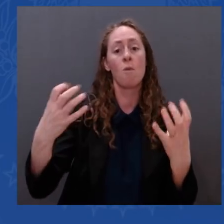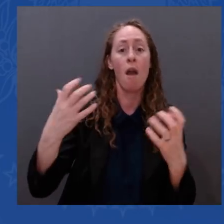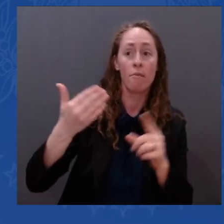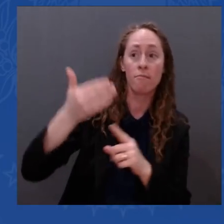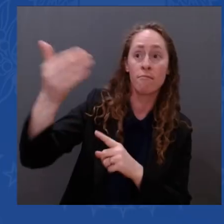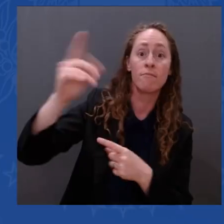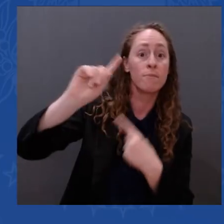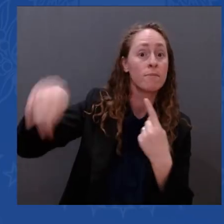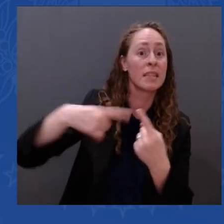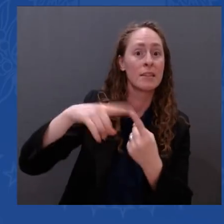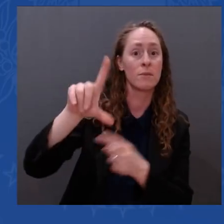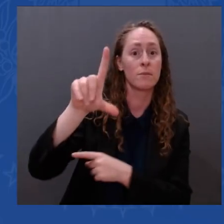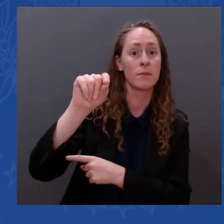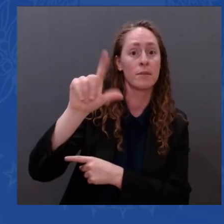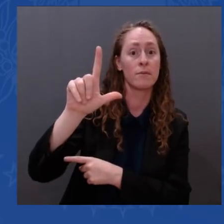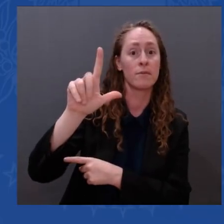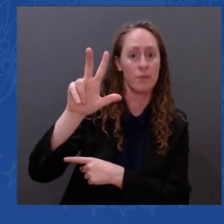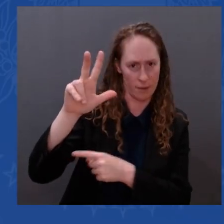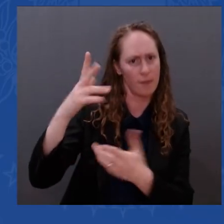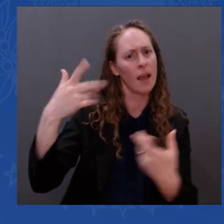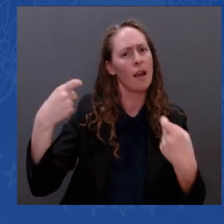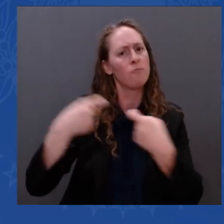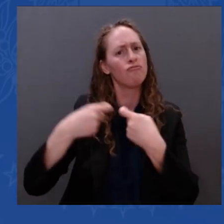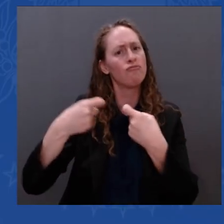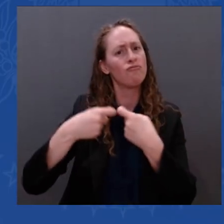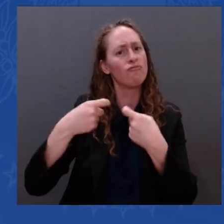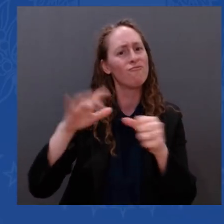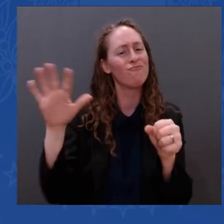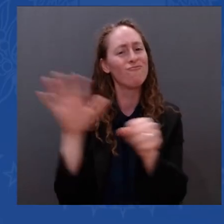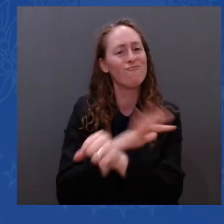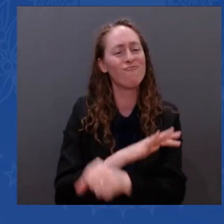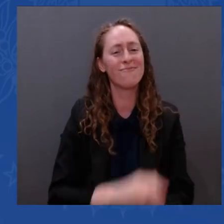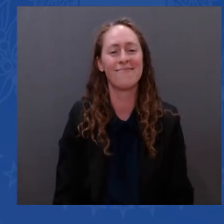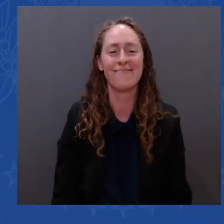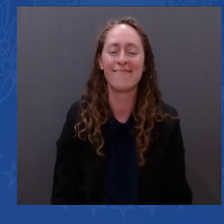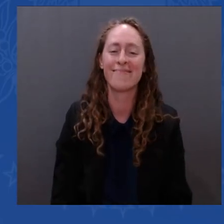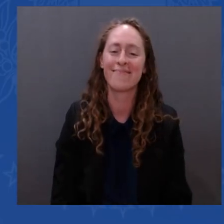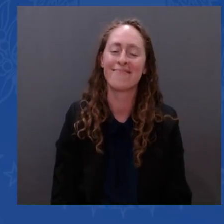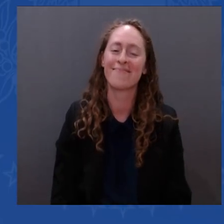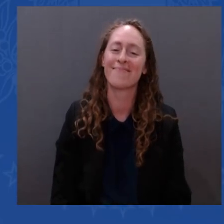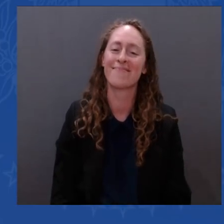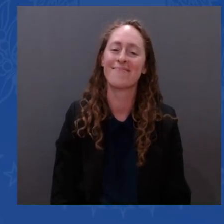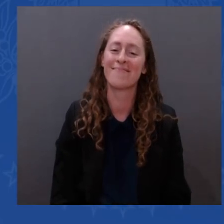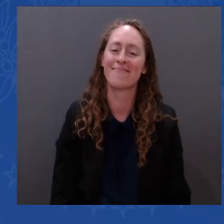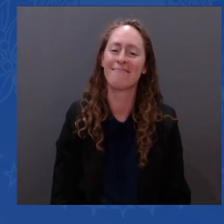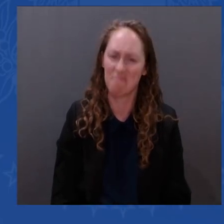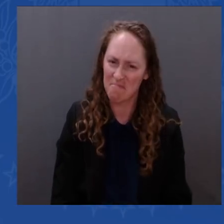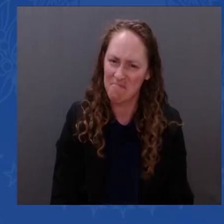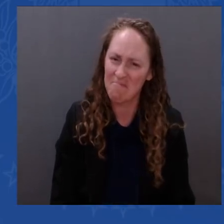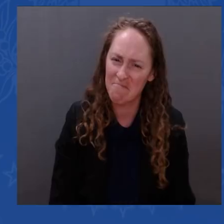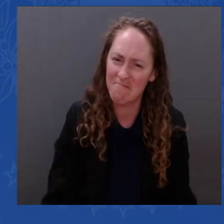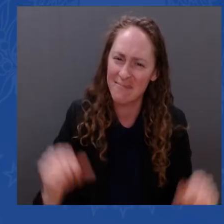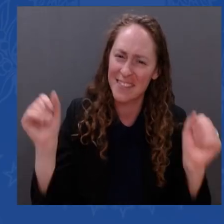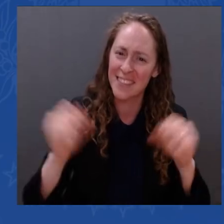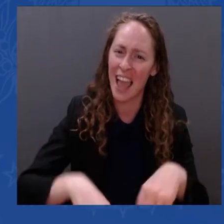But we're all committed to making it happen -- auto companies, American UAW, and the -- and the federal government as well --